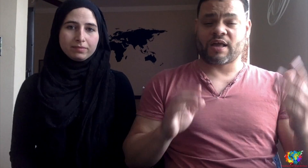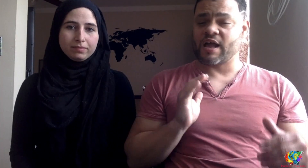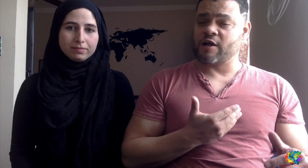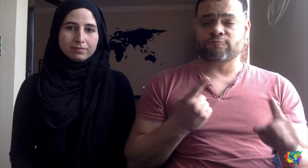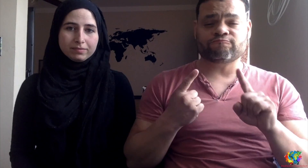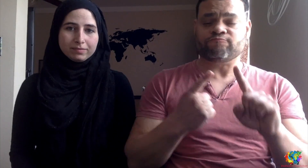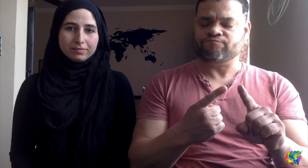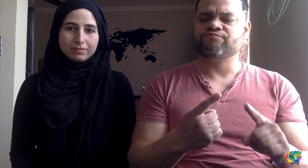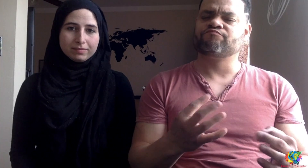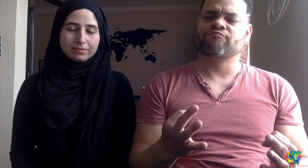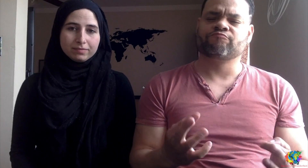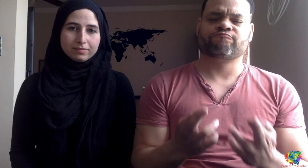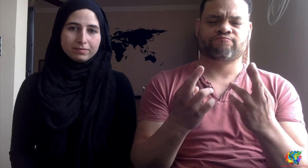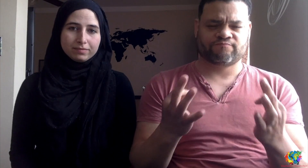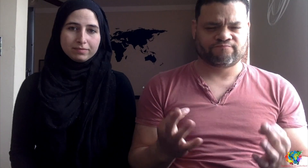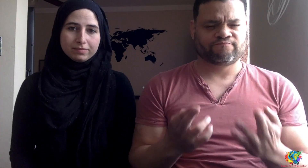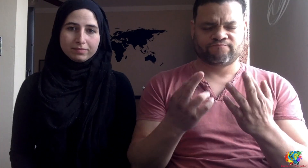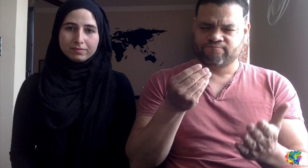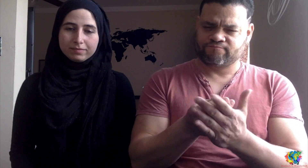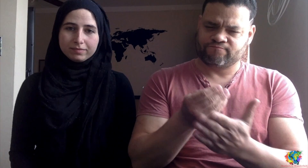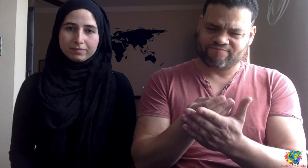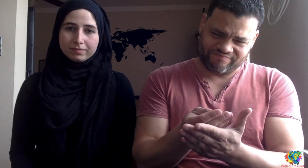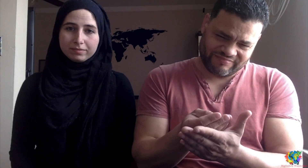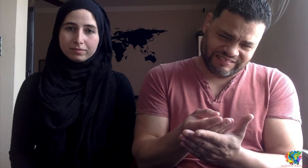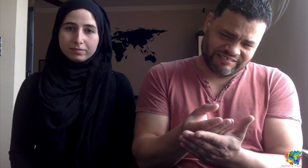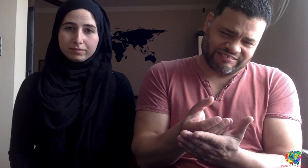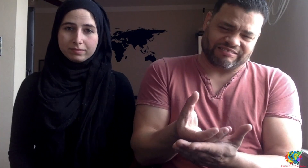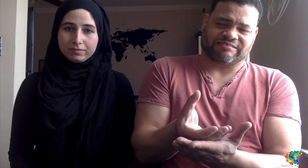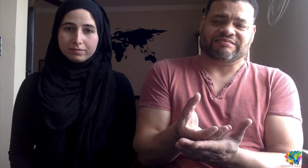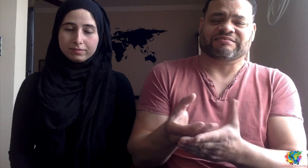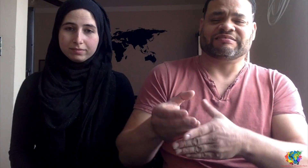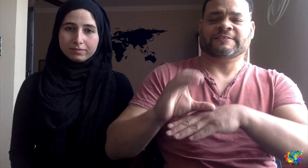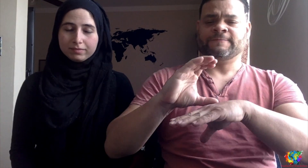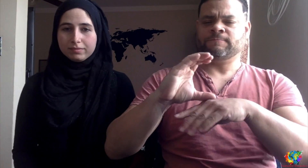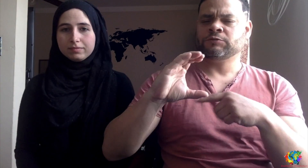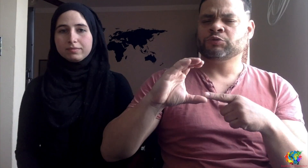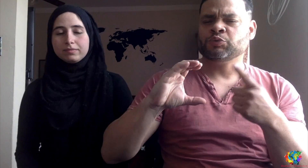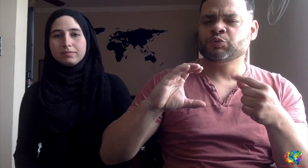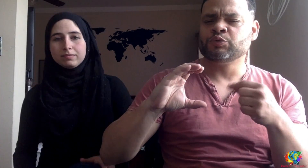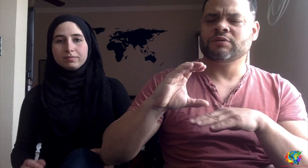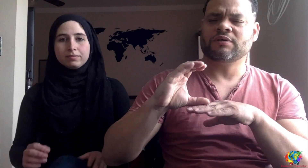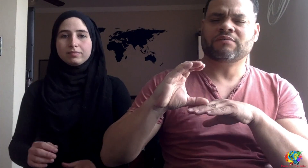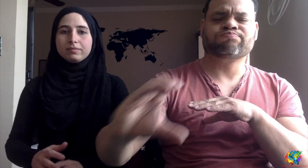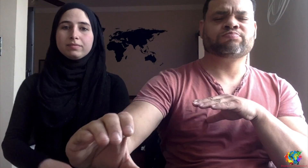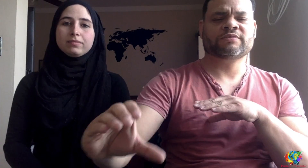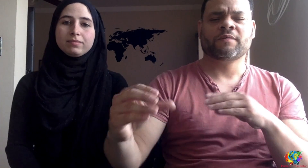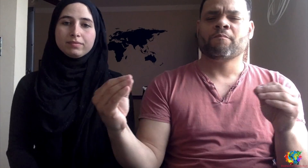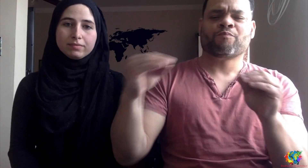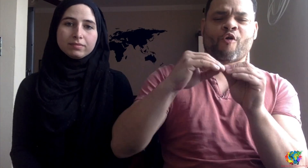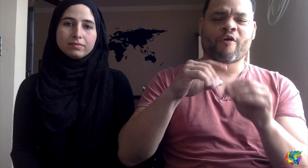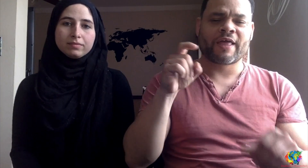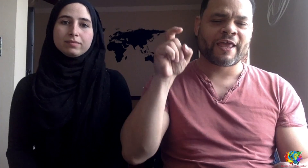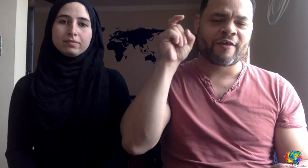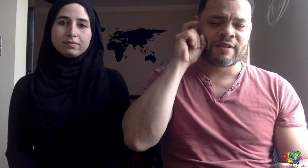What's our goal? To fundraise money to get more hearing aids